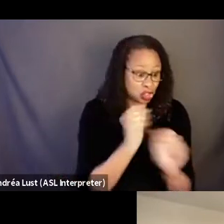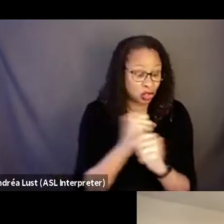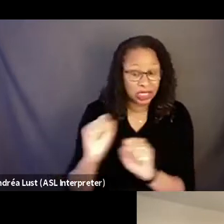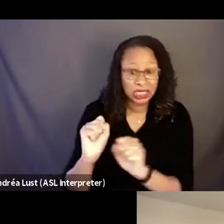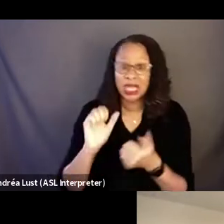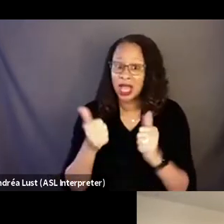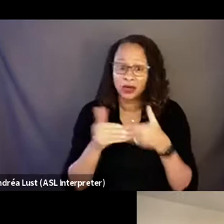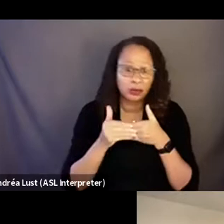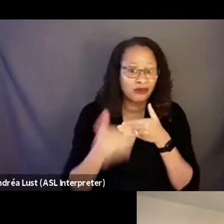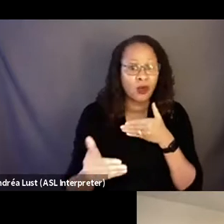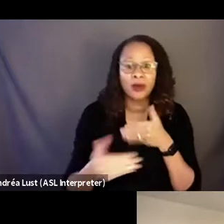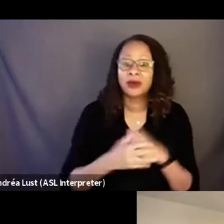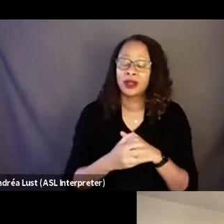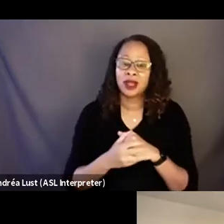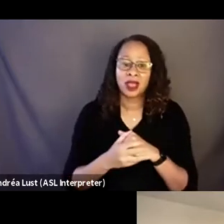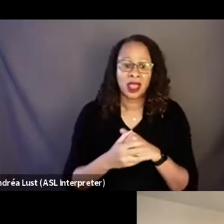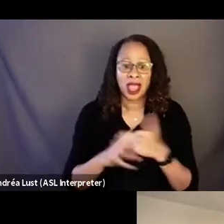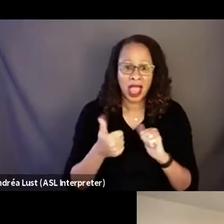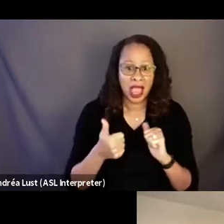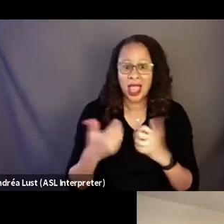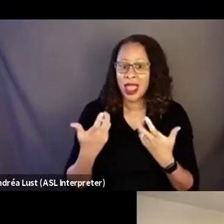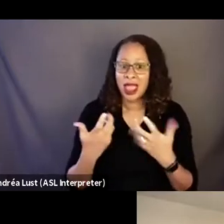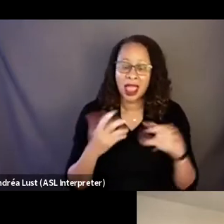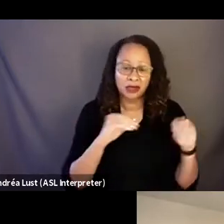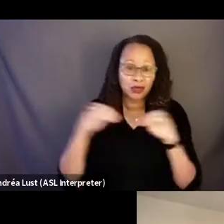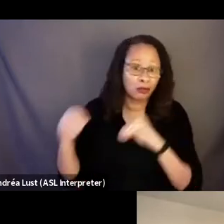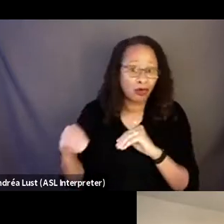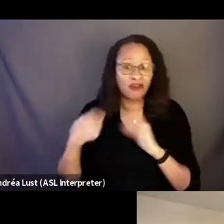and move footage securely across borders and protect,